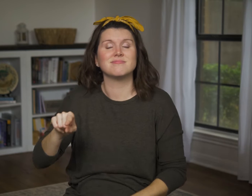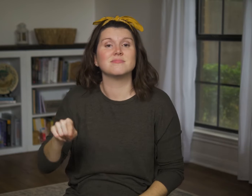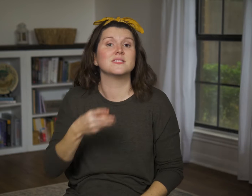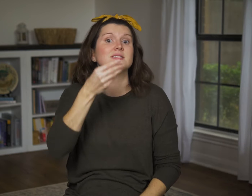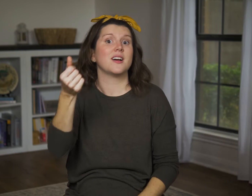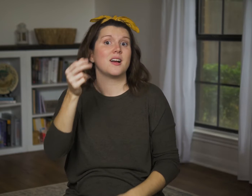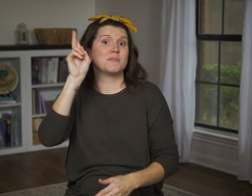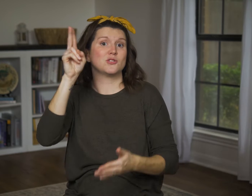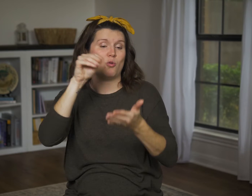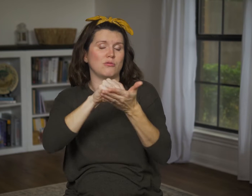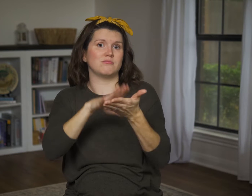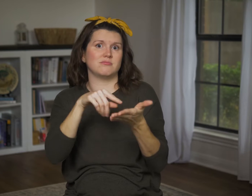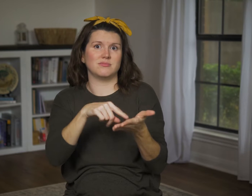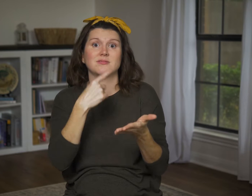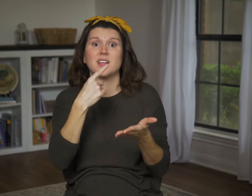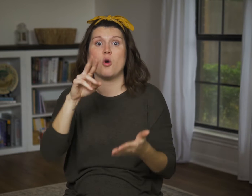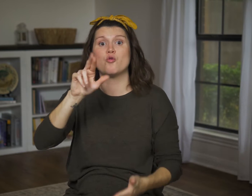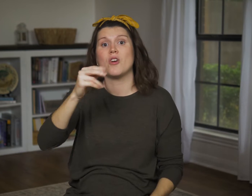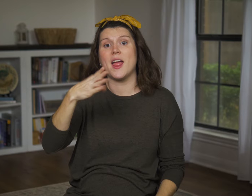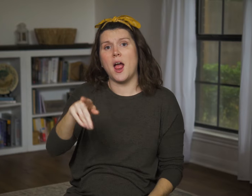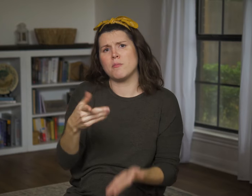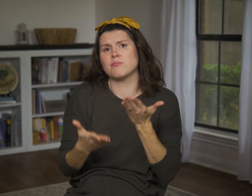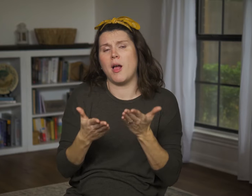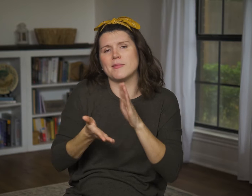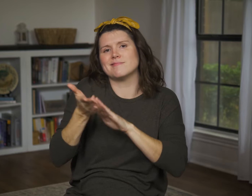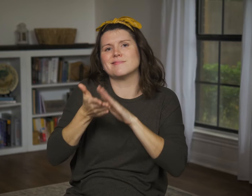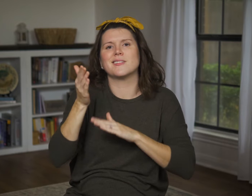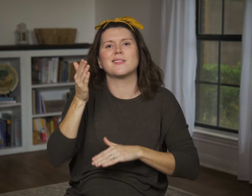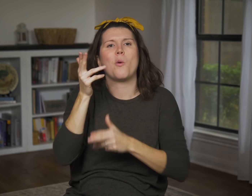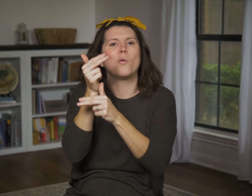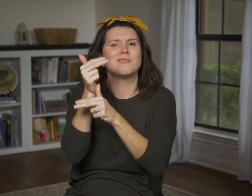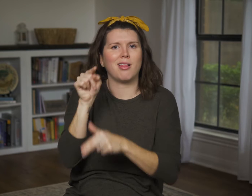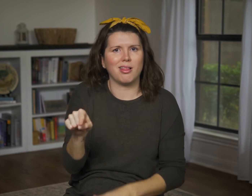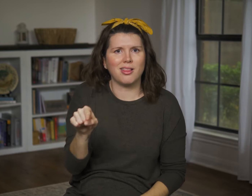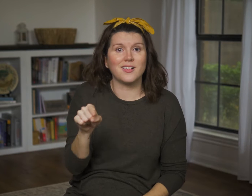Some historical texts suggest Rahab also ran a hotel of sorts,